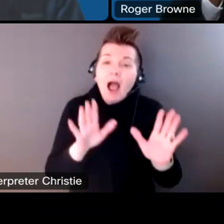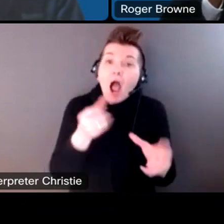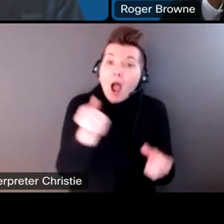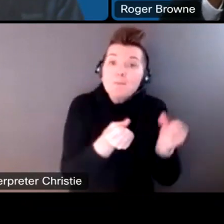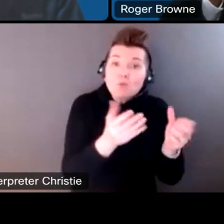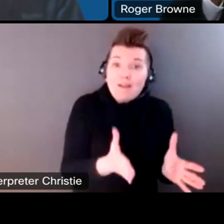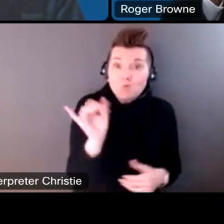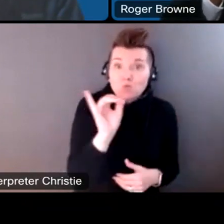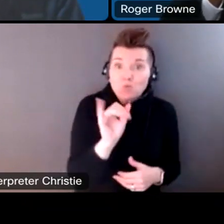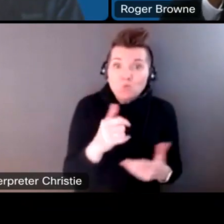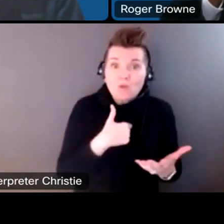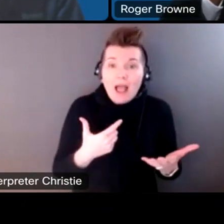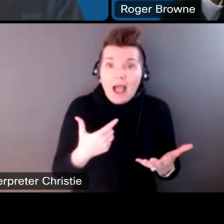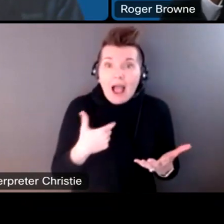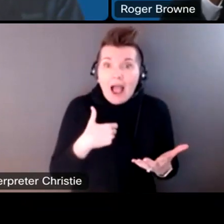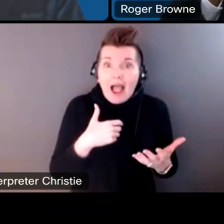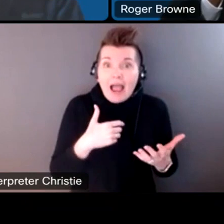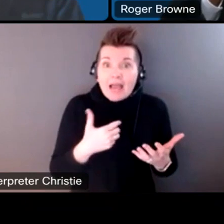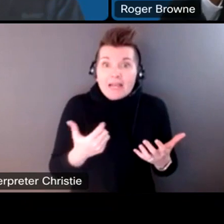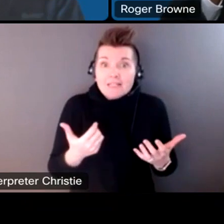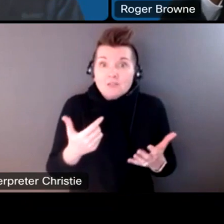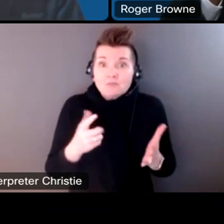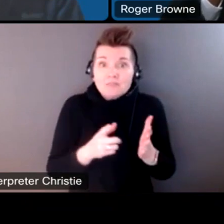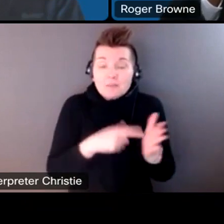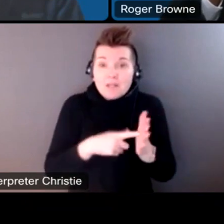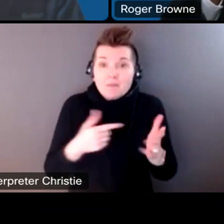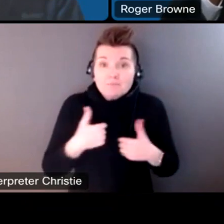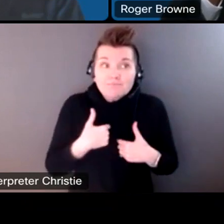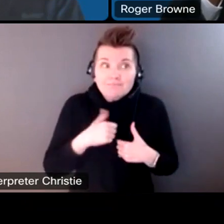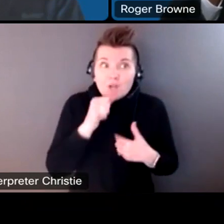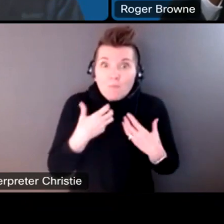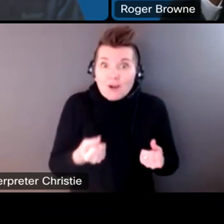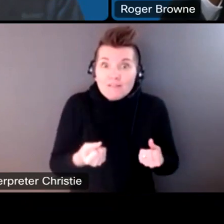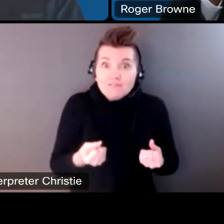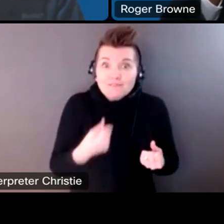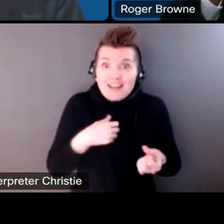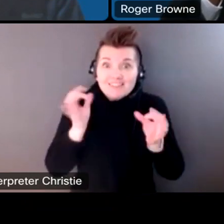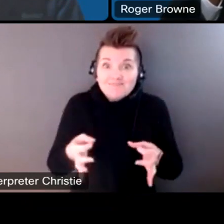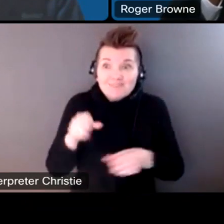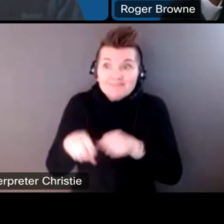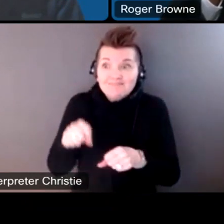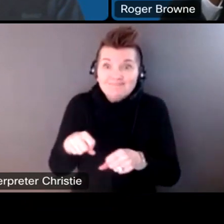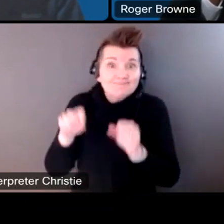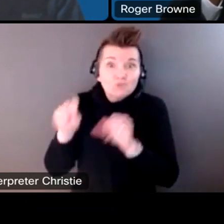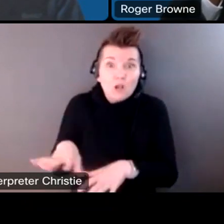I don't have the courage today. I'm just going to drive. Because it's so scary. So I think this is an equity issue.